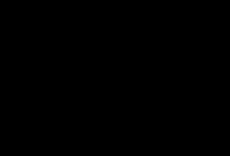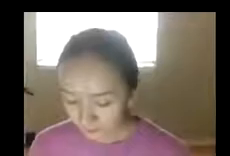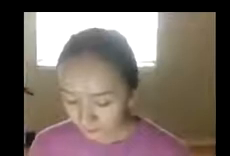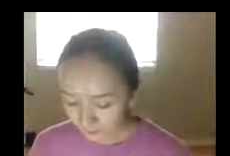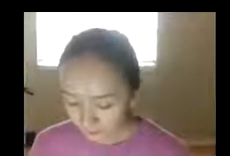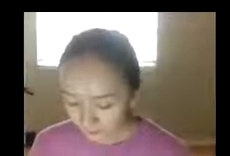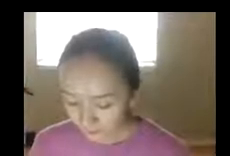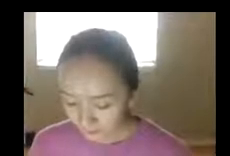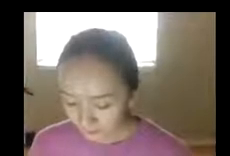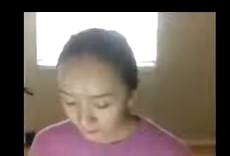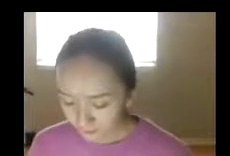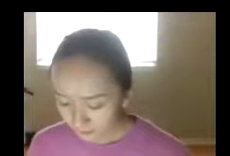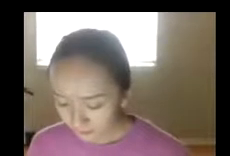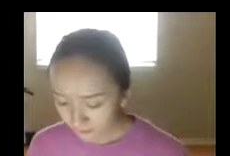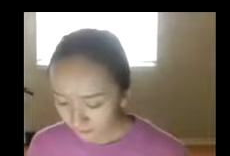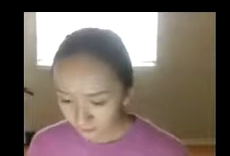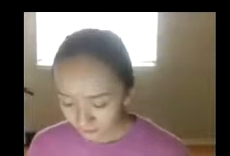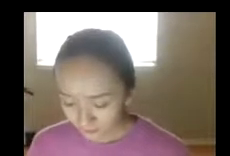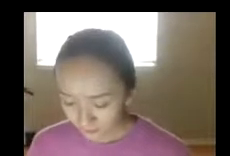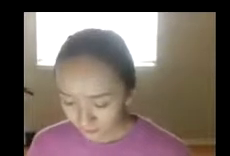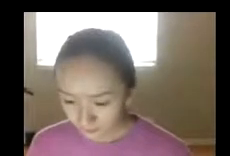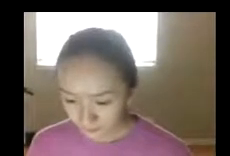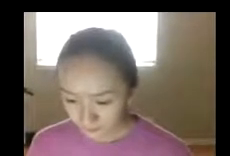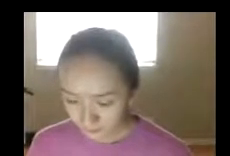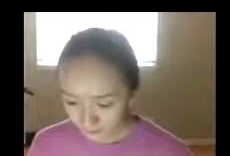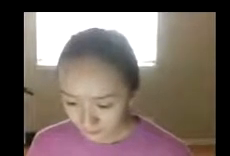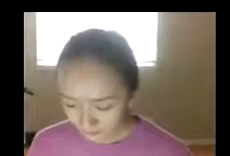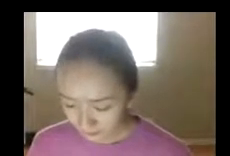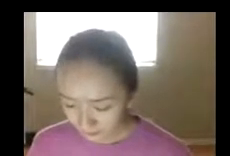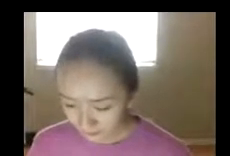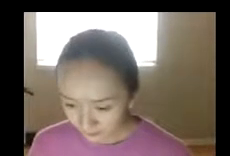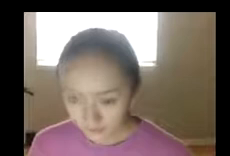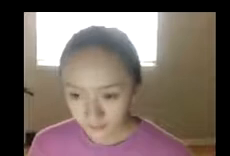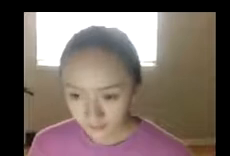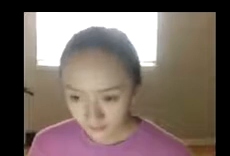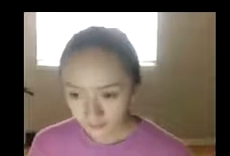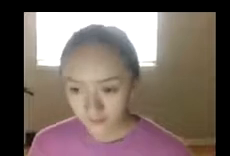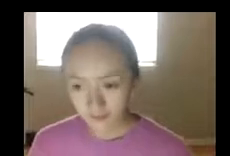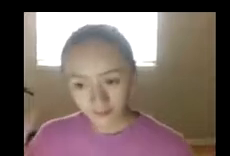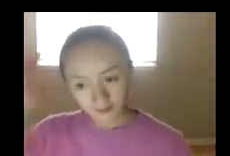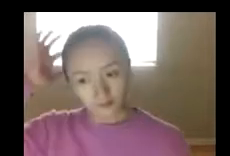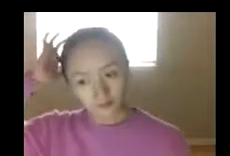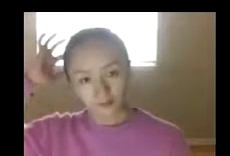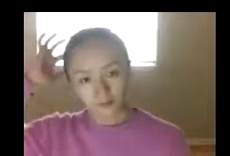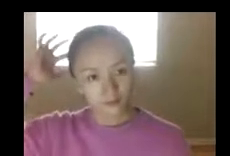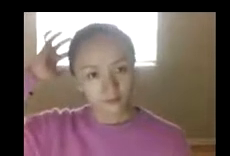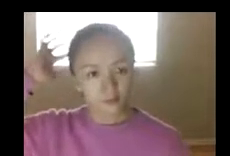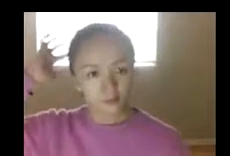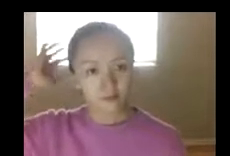We're also going to drop some Google documents into the chat so that you can directly input your own thoughts